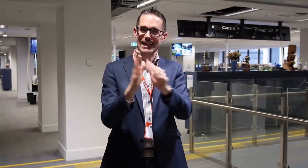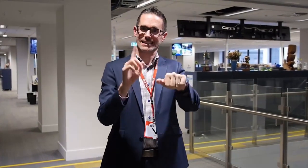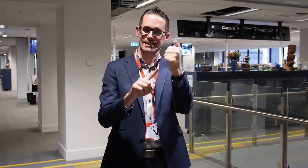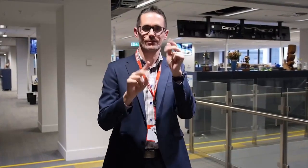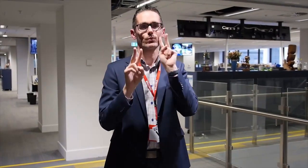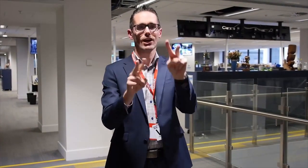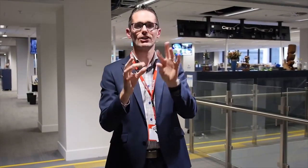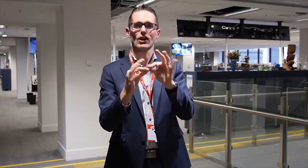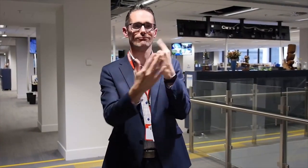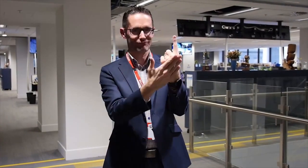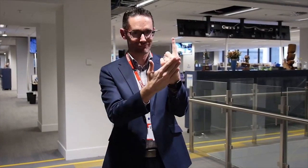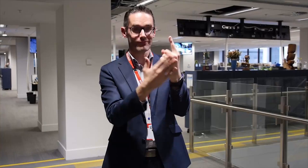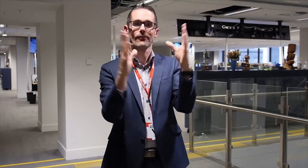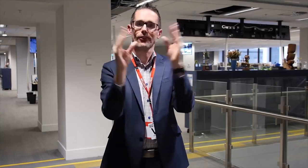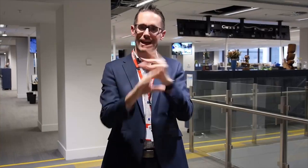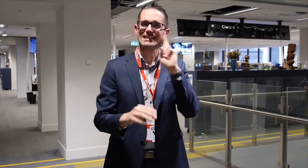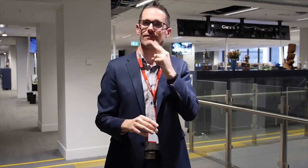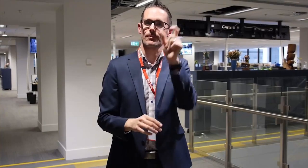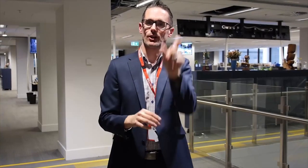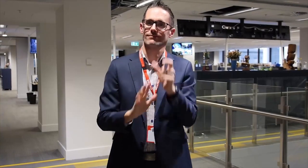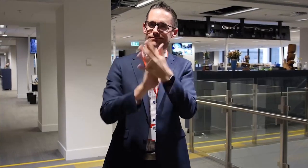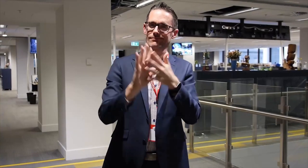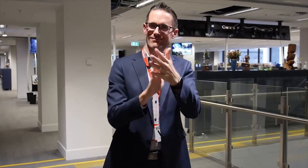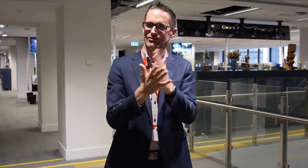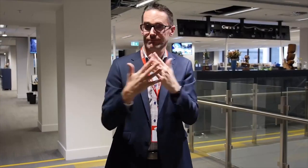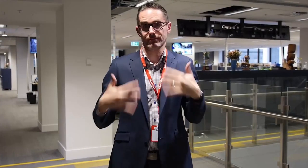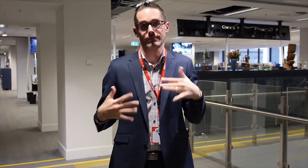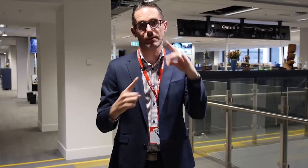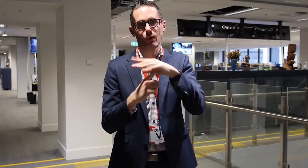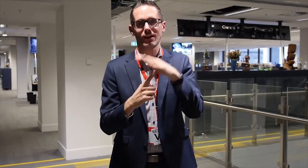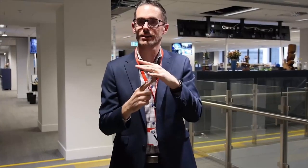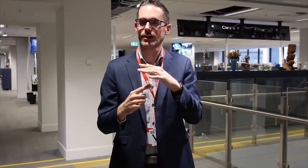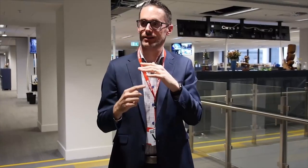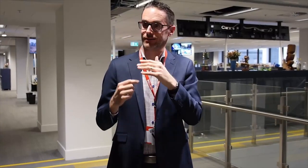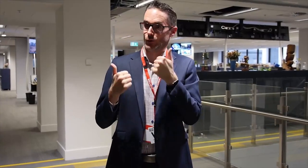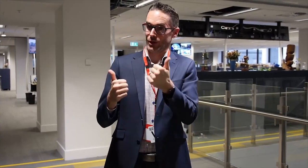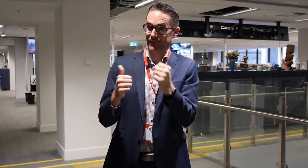the news on a Sunday evening at 6 o’clock, have access to interpreted news, and the news in Auslan. It's really valued.